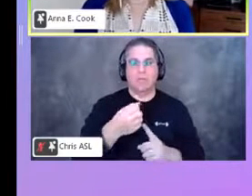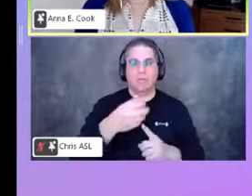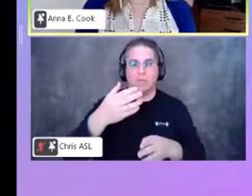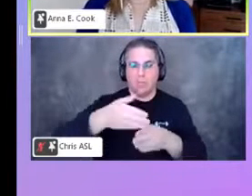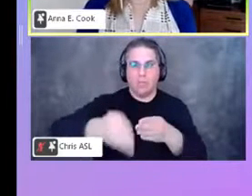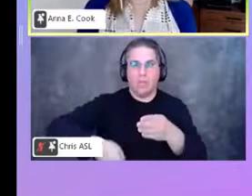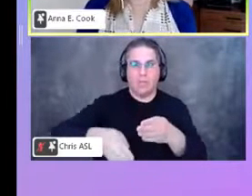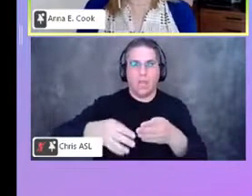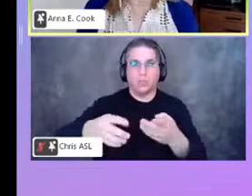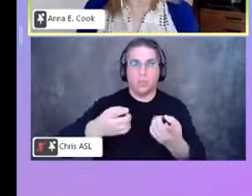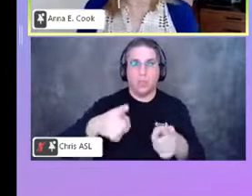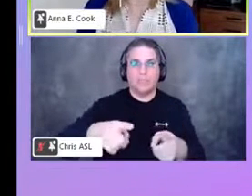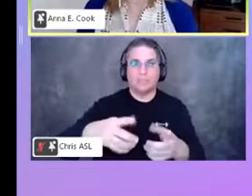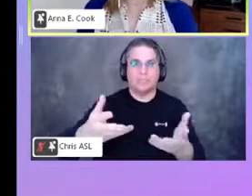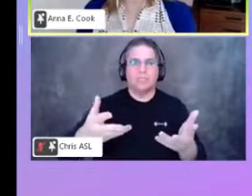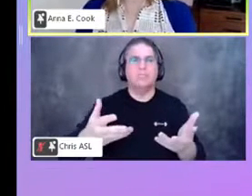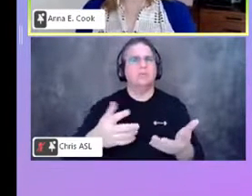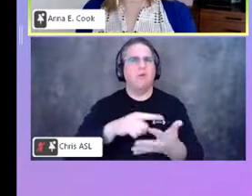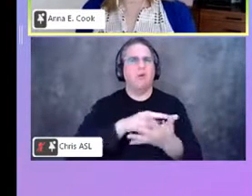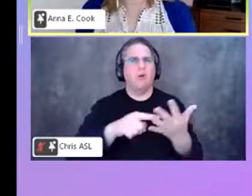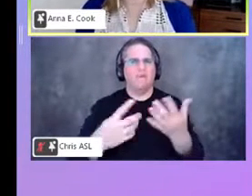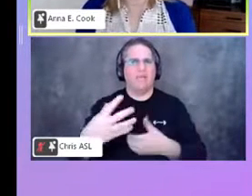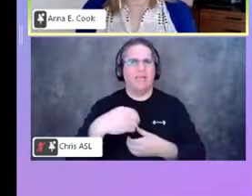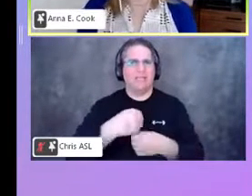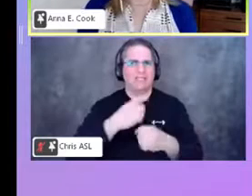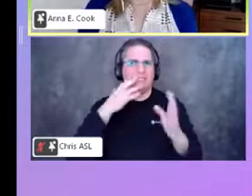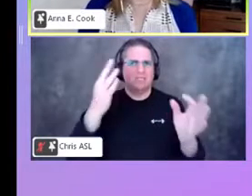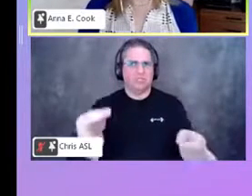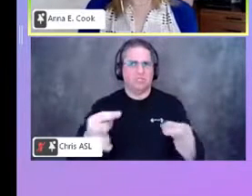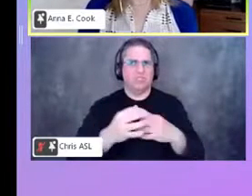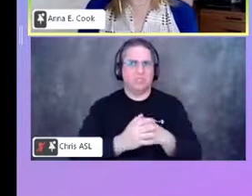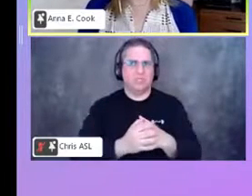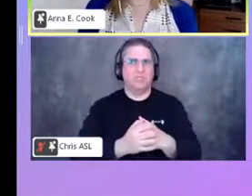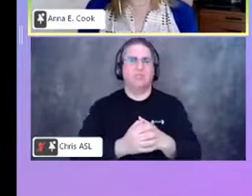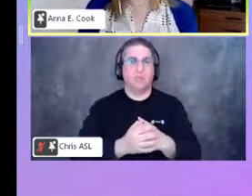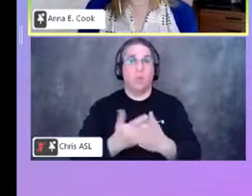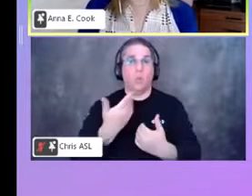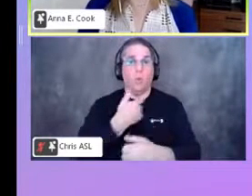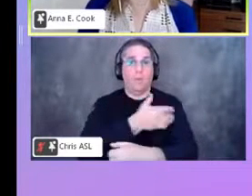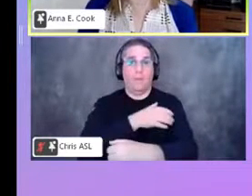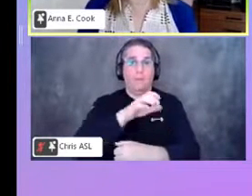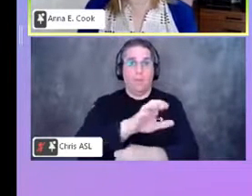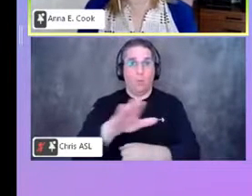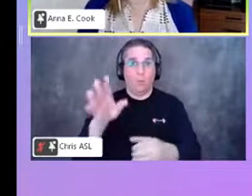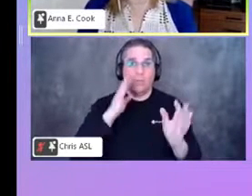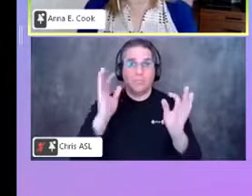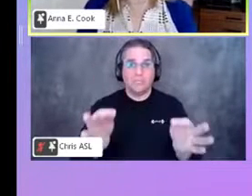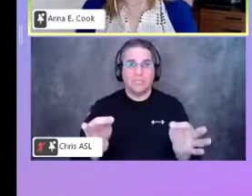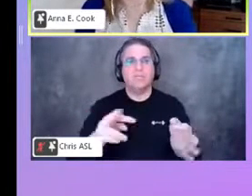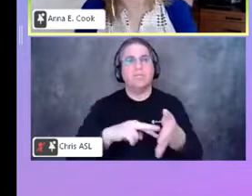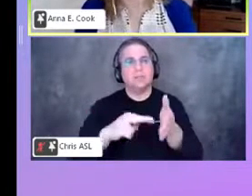when it comes to empowering people's decisions we need to consider what our experience provides at